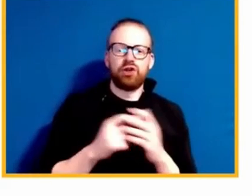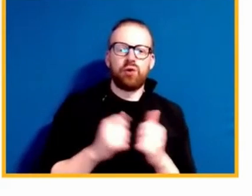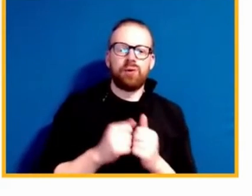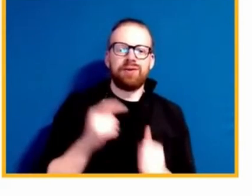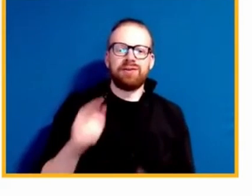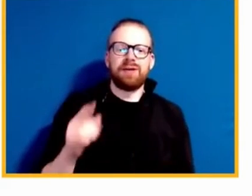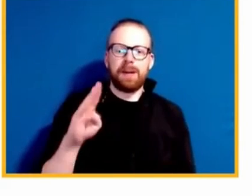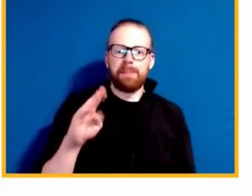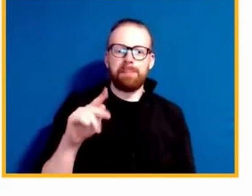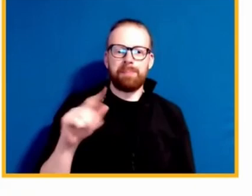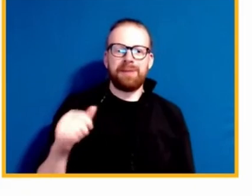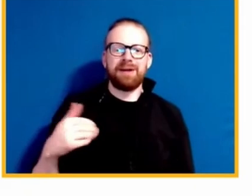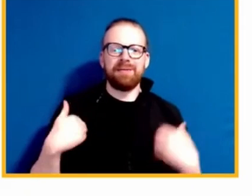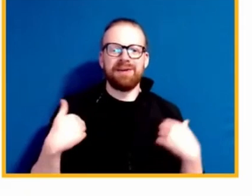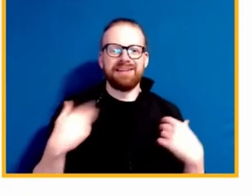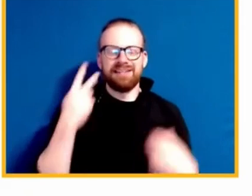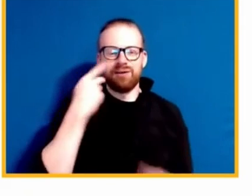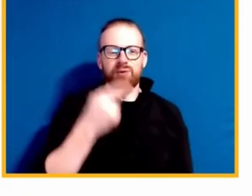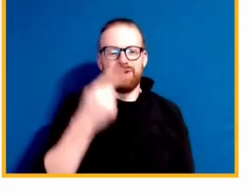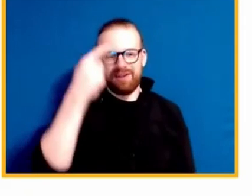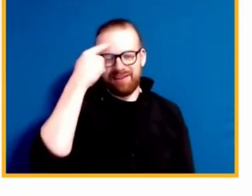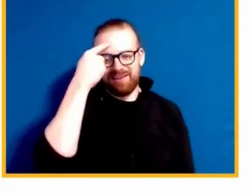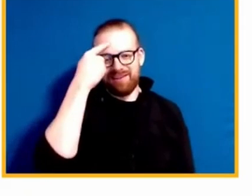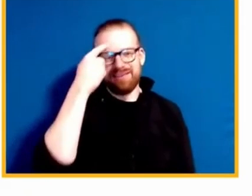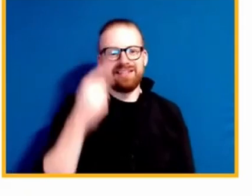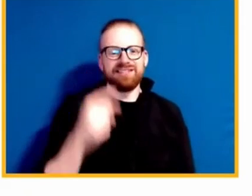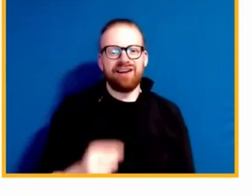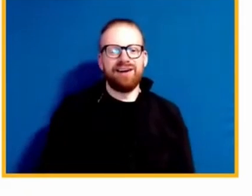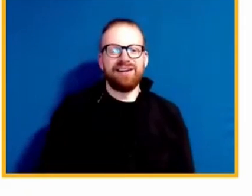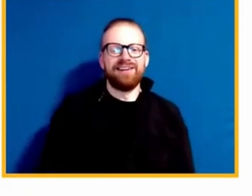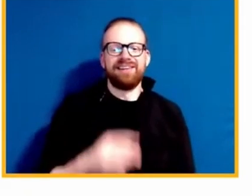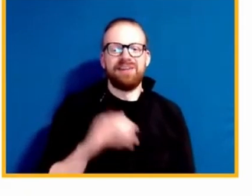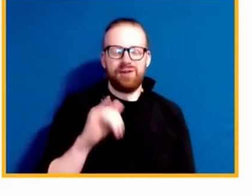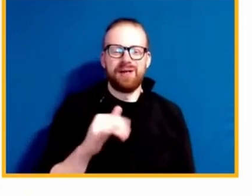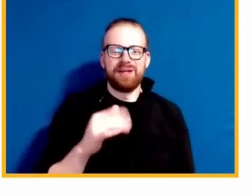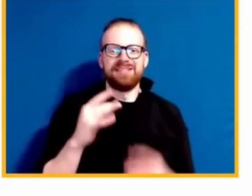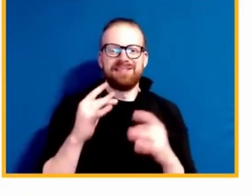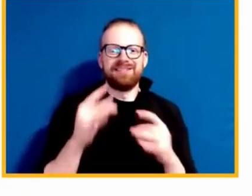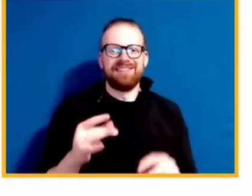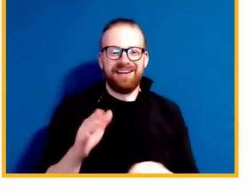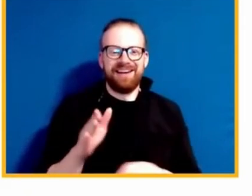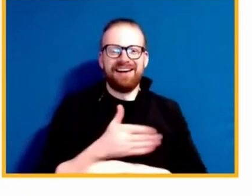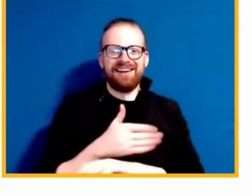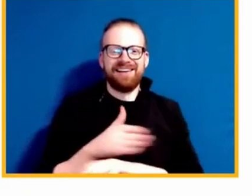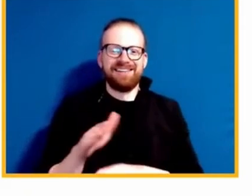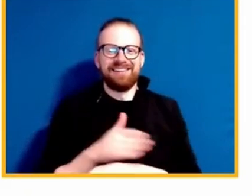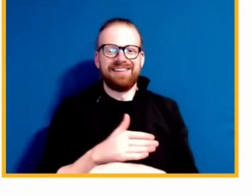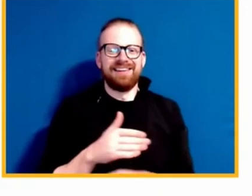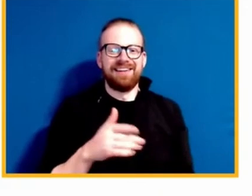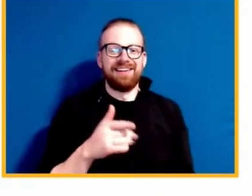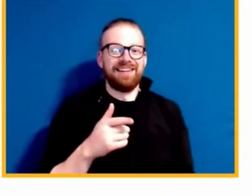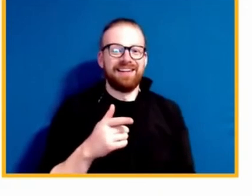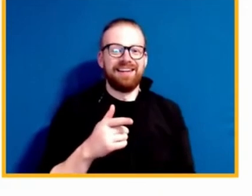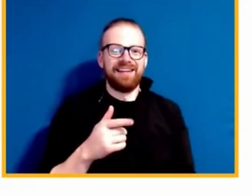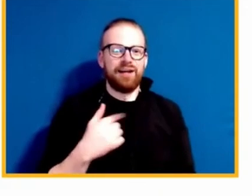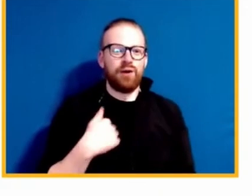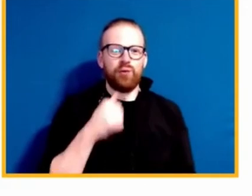Beta Monkey, and see what Beta Monkey thought of that smooth groovin'. And oh, actually we don't seem